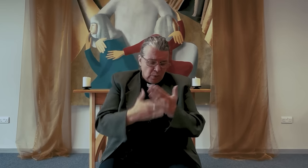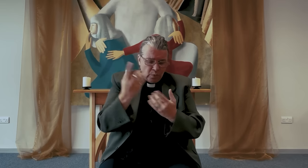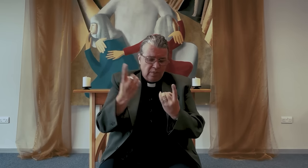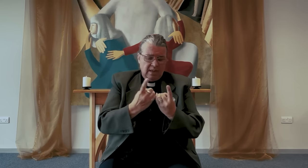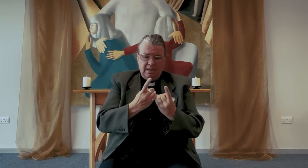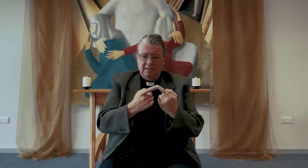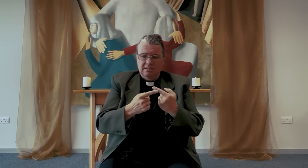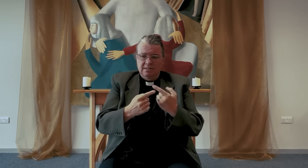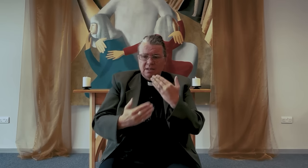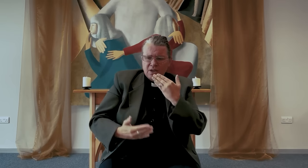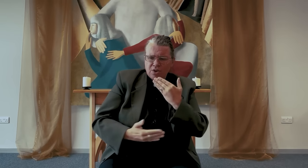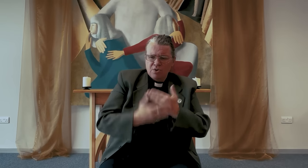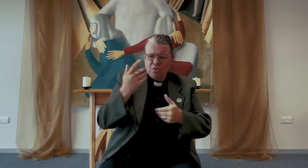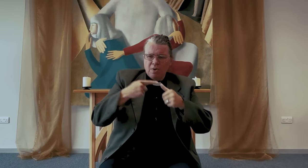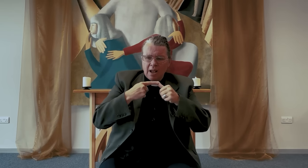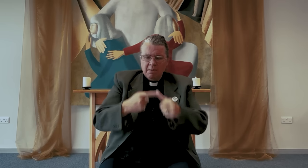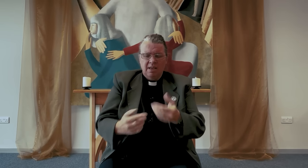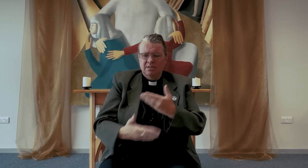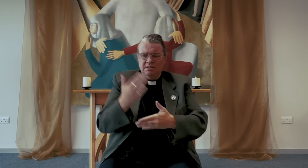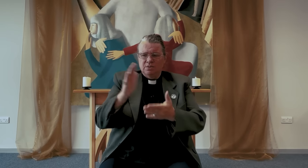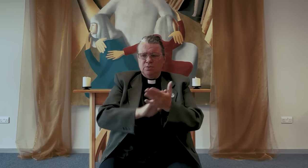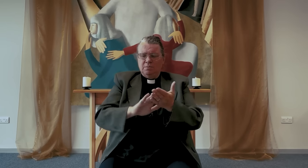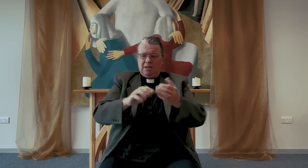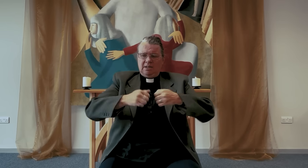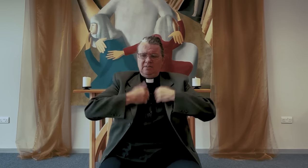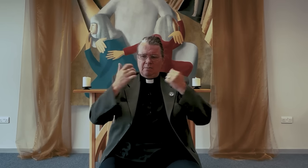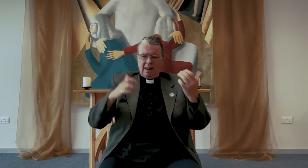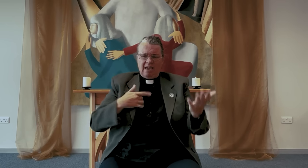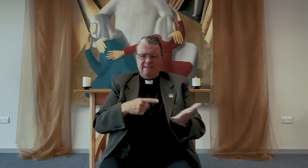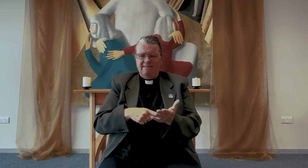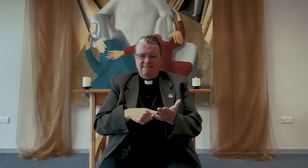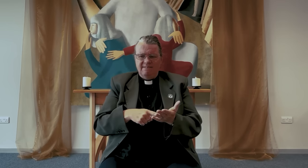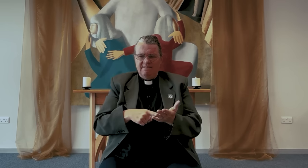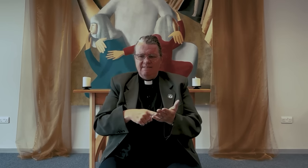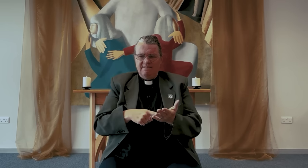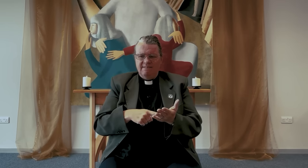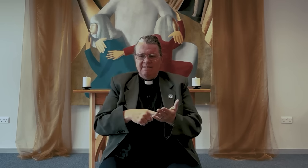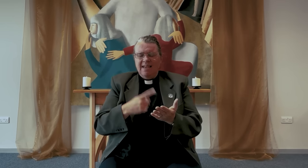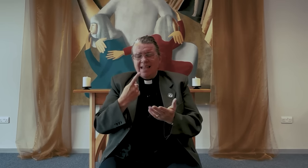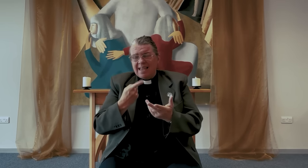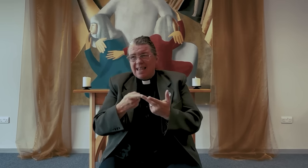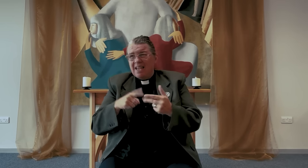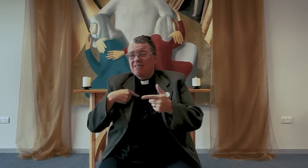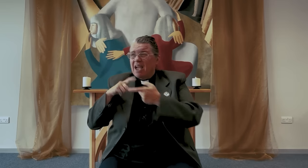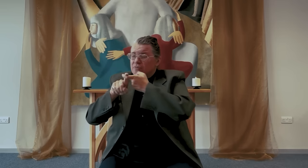I see new things, new applications, new meanings for my life.